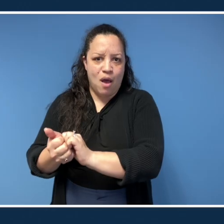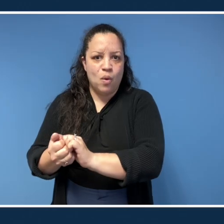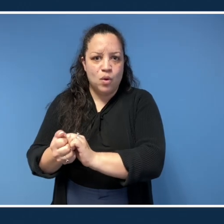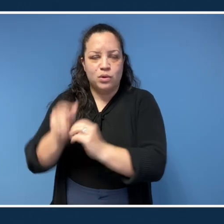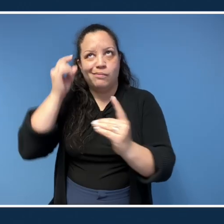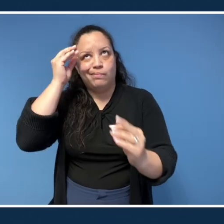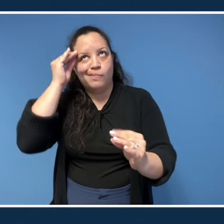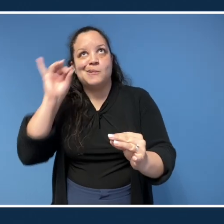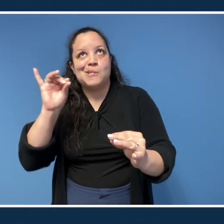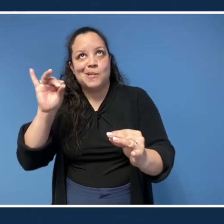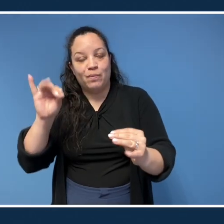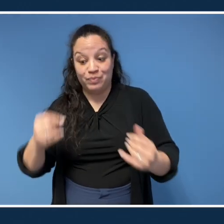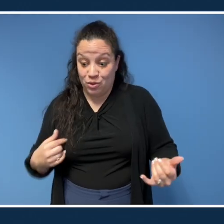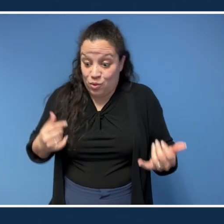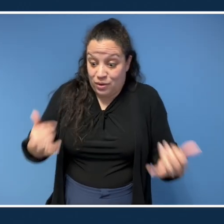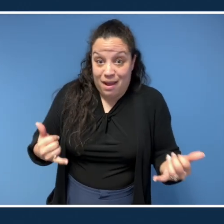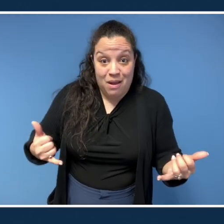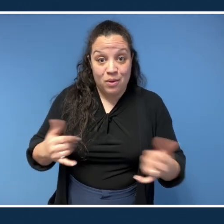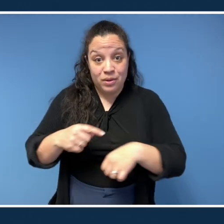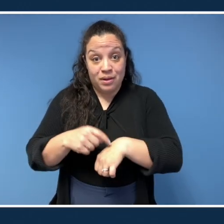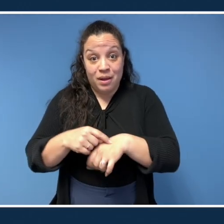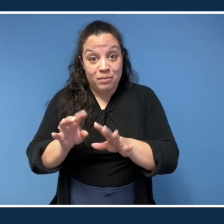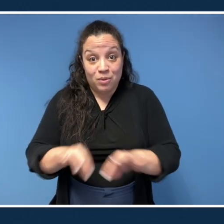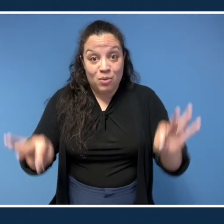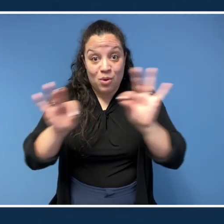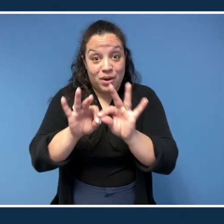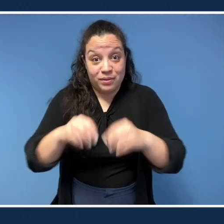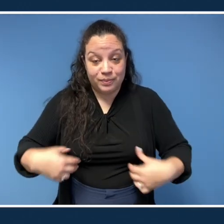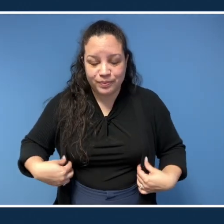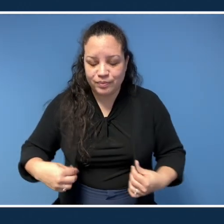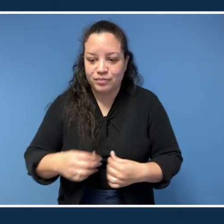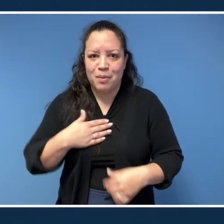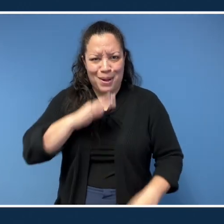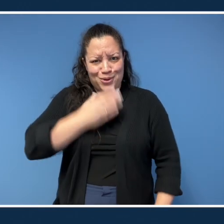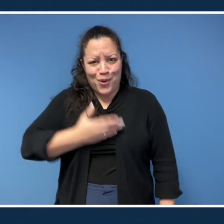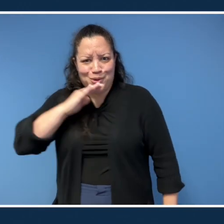And fast forward right now, what's really important for me as well too, is thinking about my daughters and what